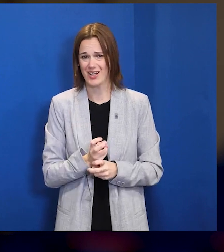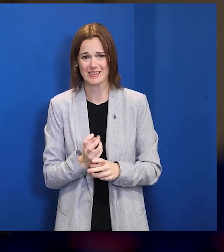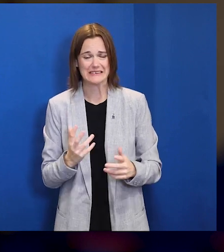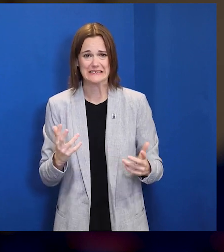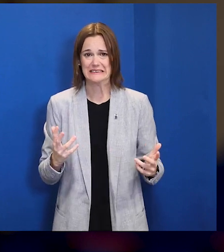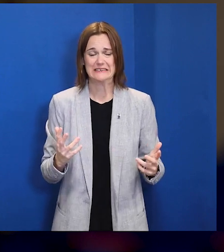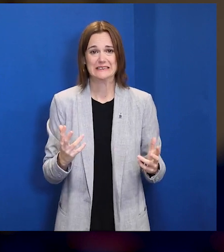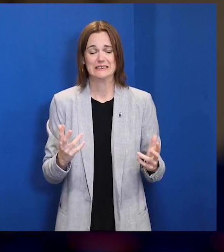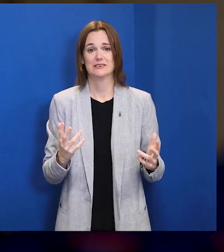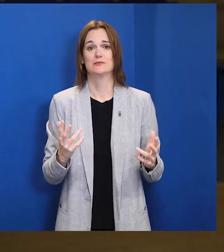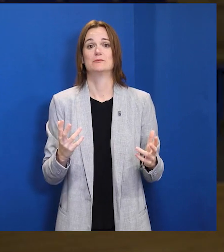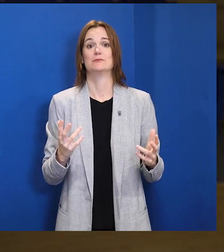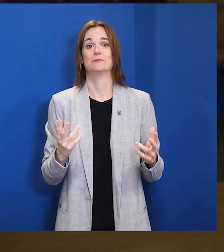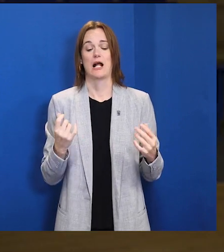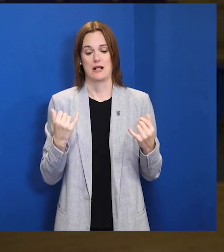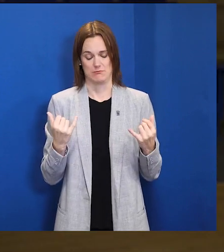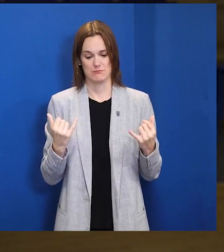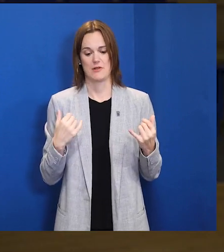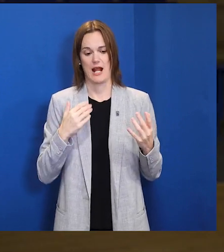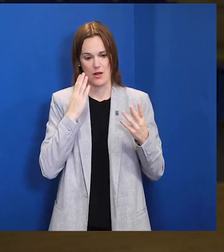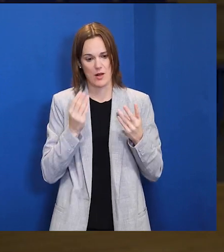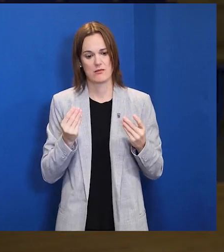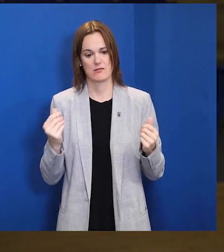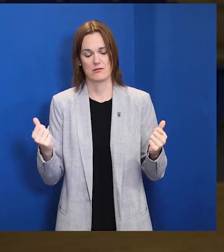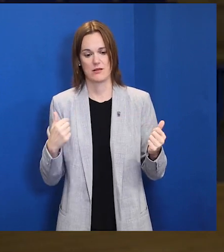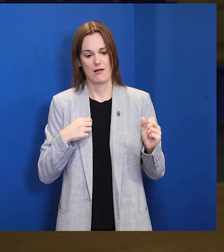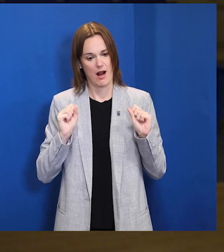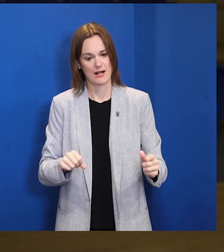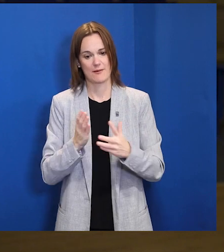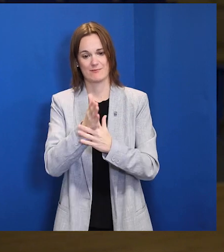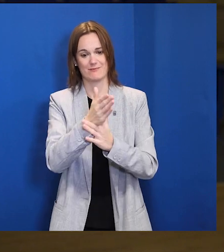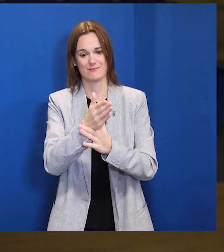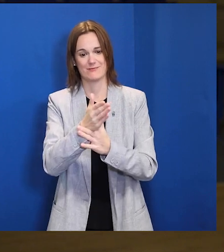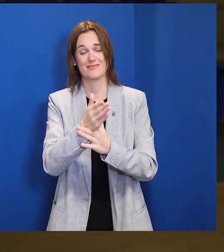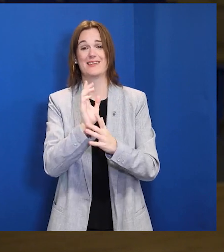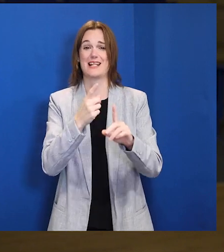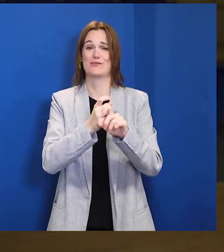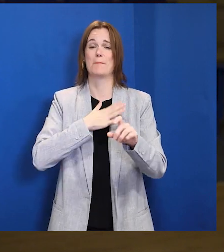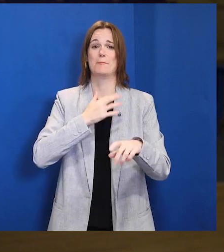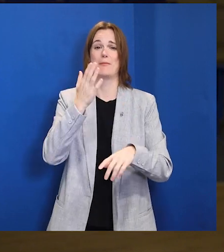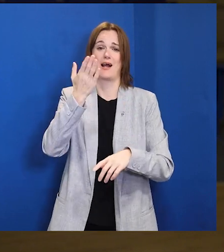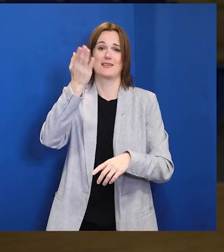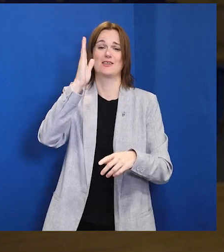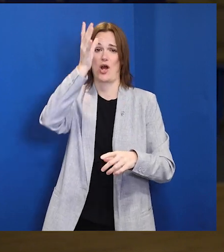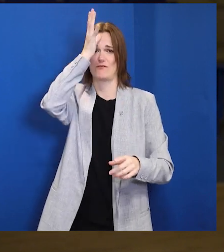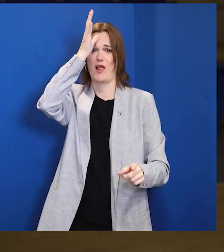is not an option. When you feel like it gets too hard, always say to yourself "This too shall pass."